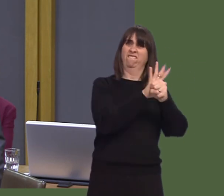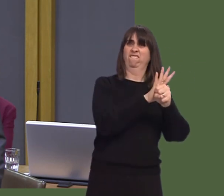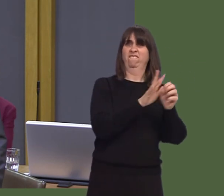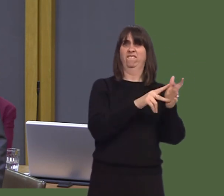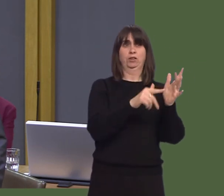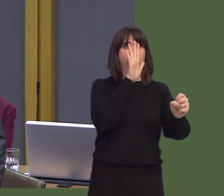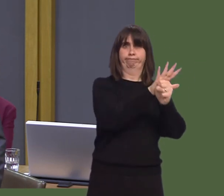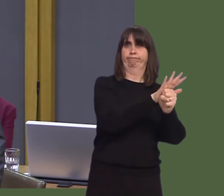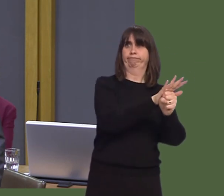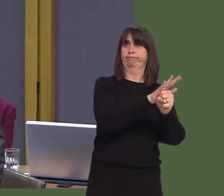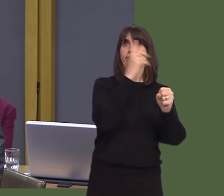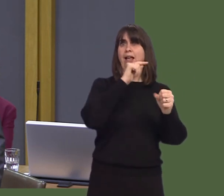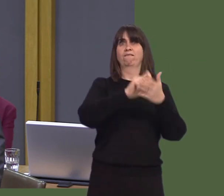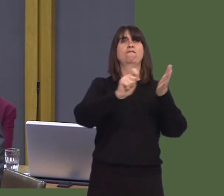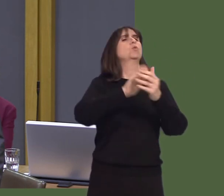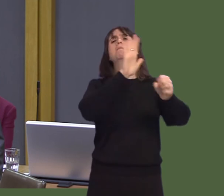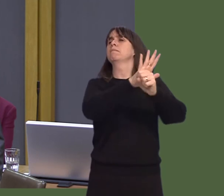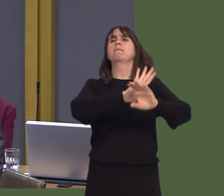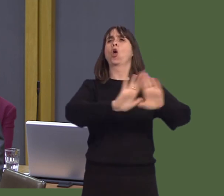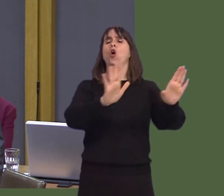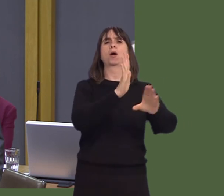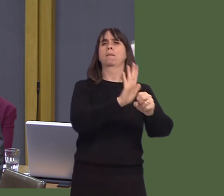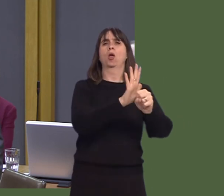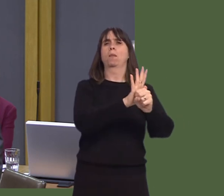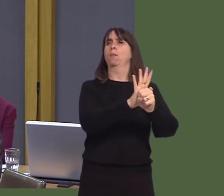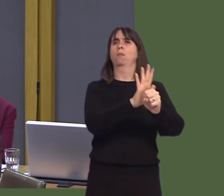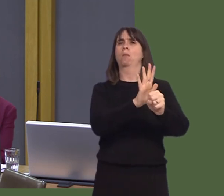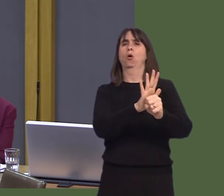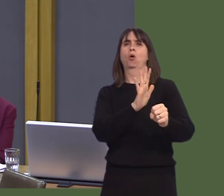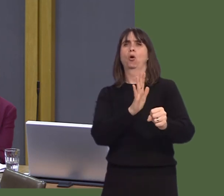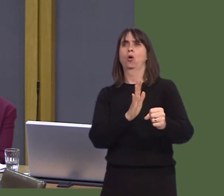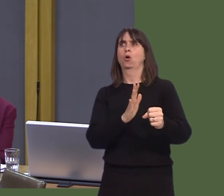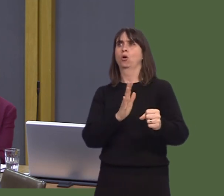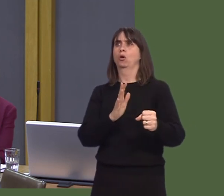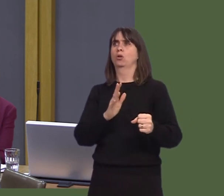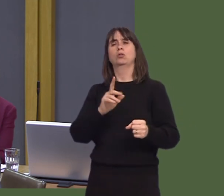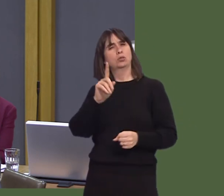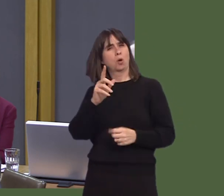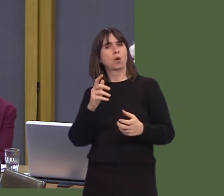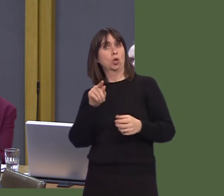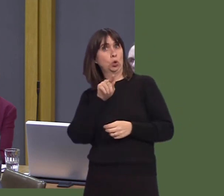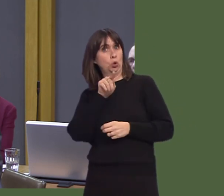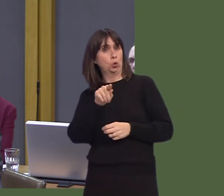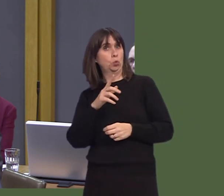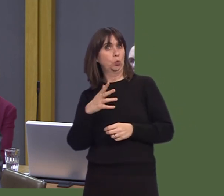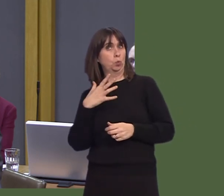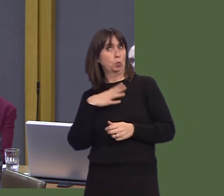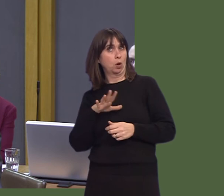Just to build on the answer I gave to the Member for Llanelli, we will be launching our enhanced